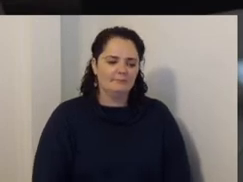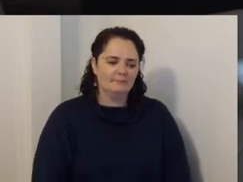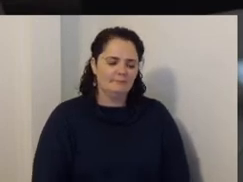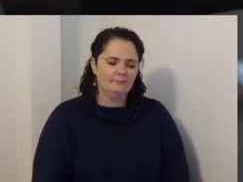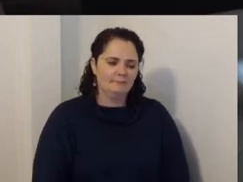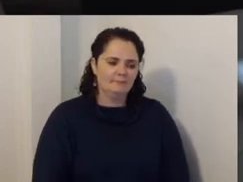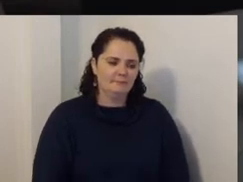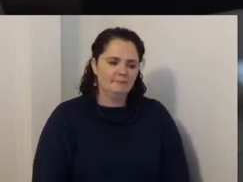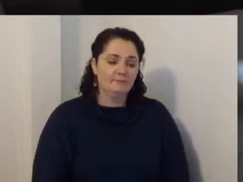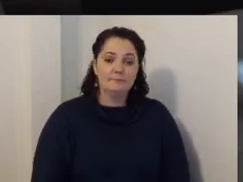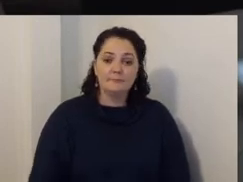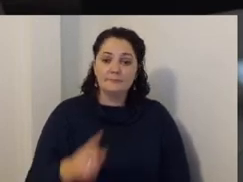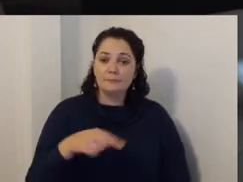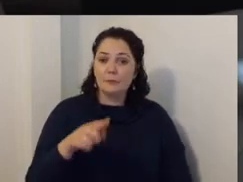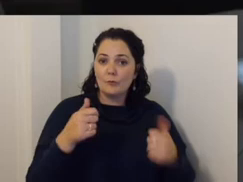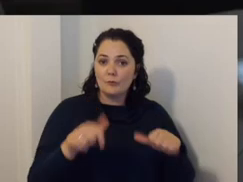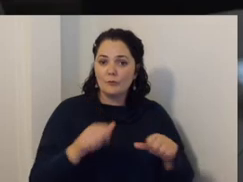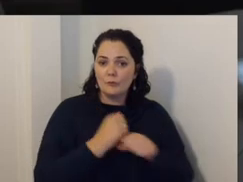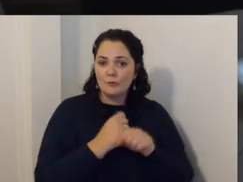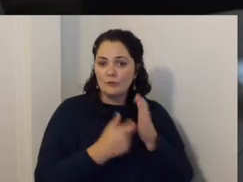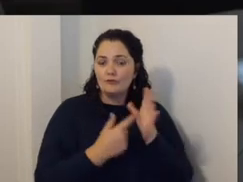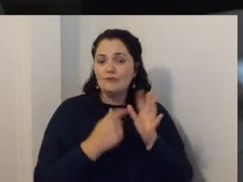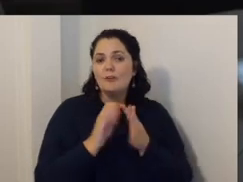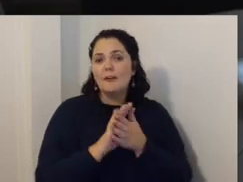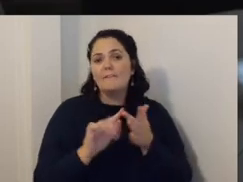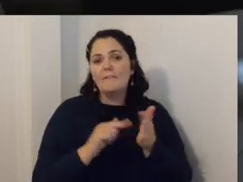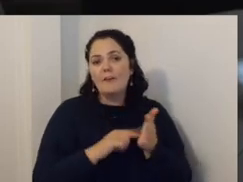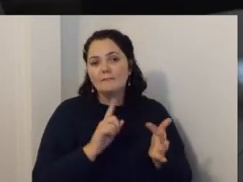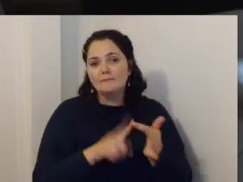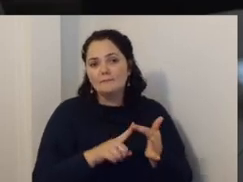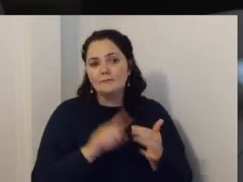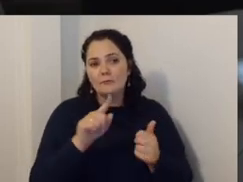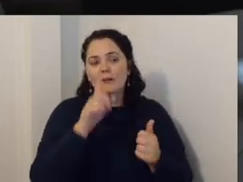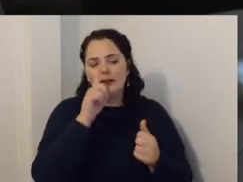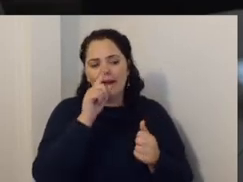those of you working in graphite can always come in at the very end again even with a little bit of